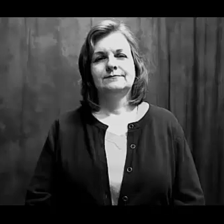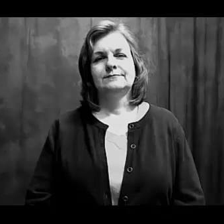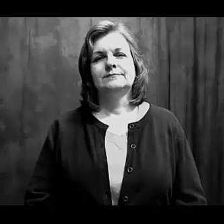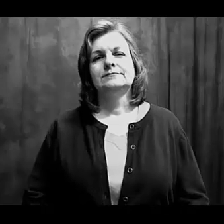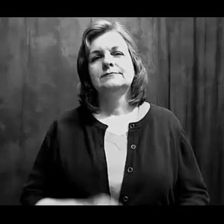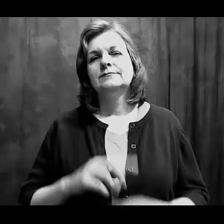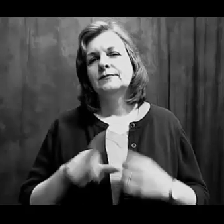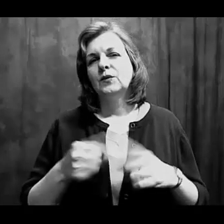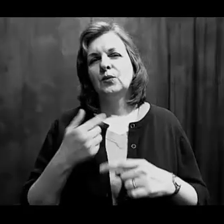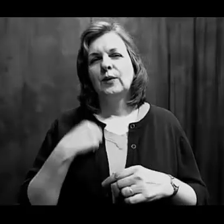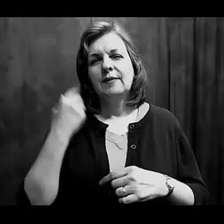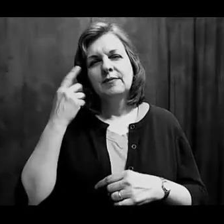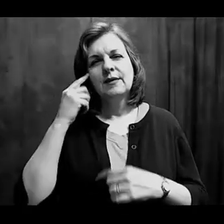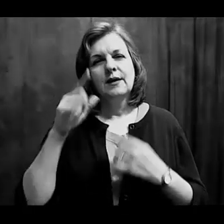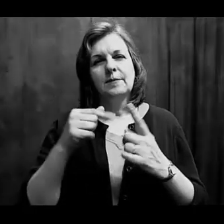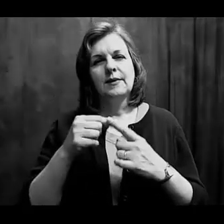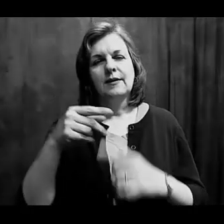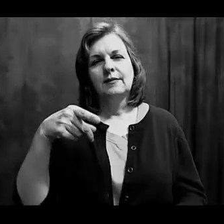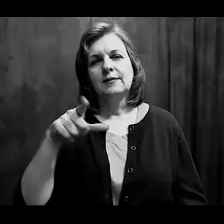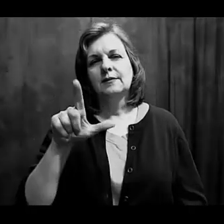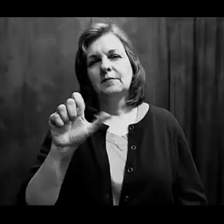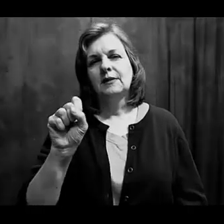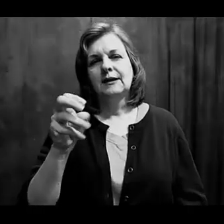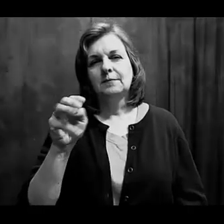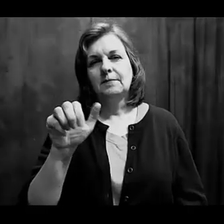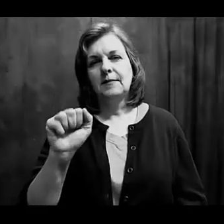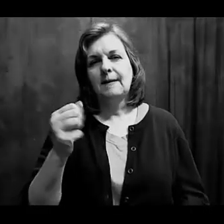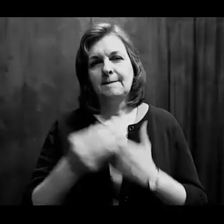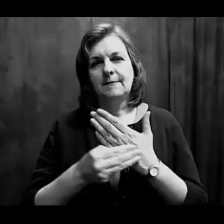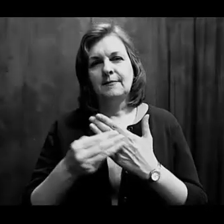When we consider